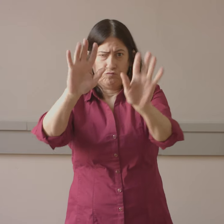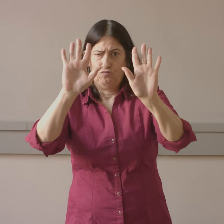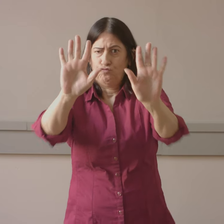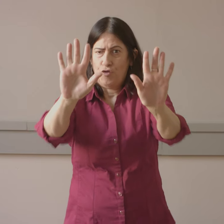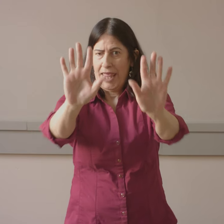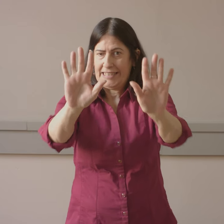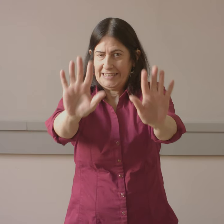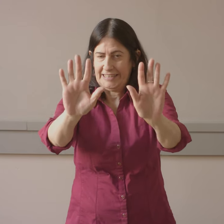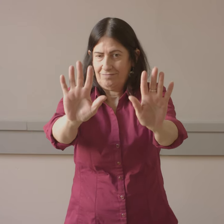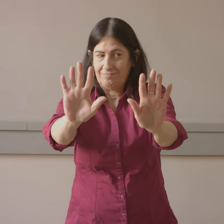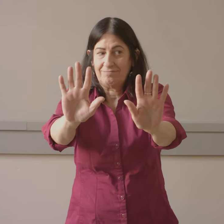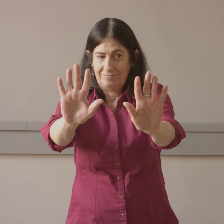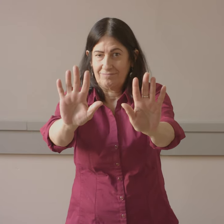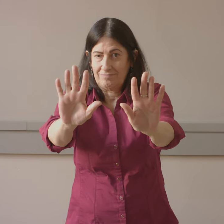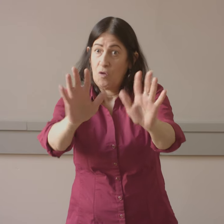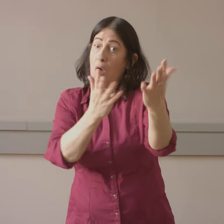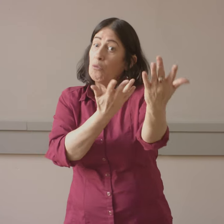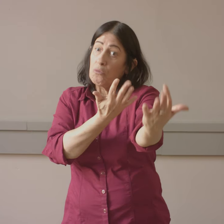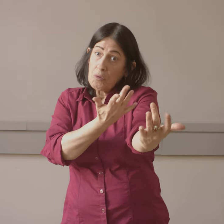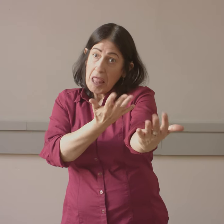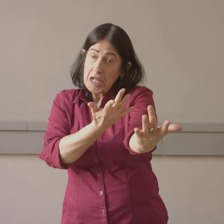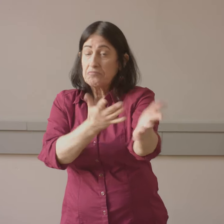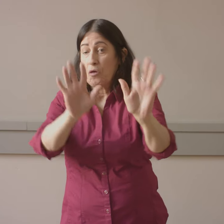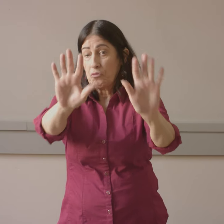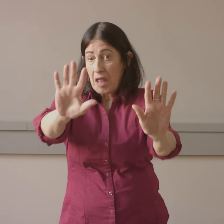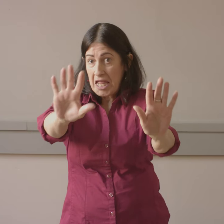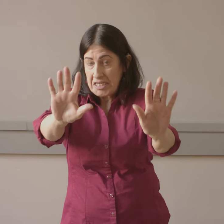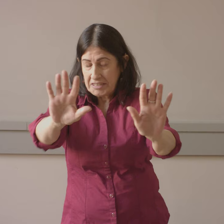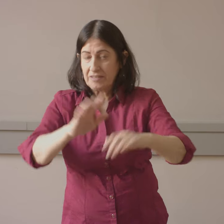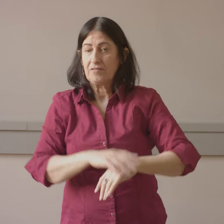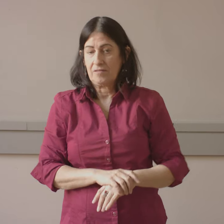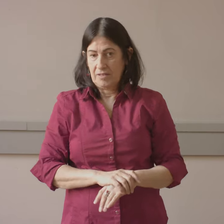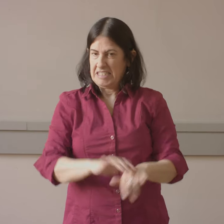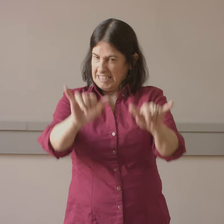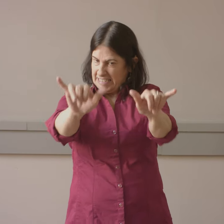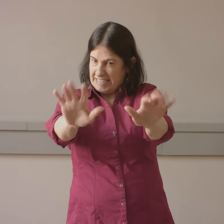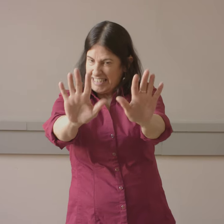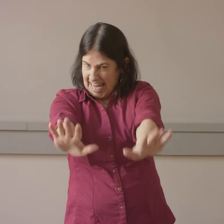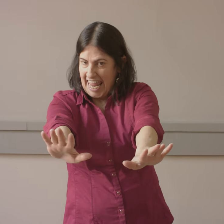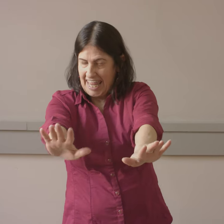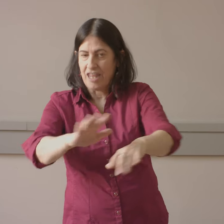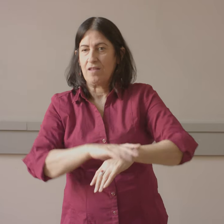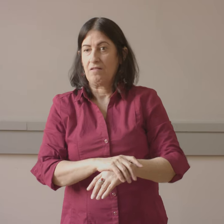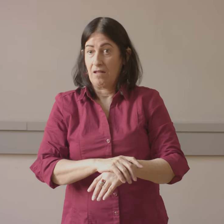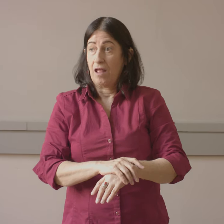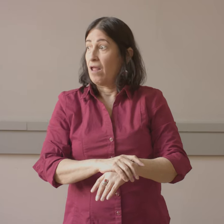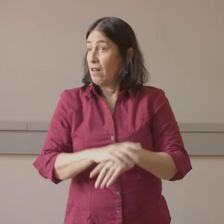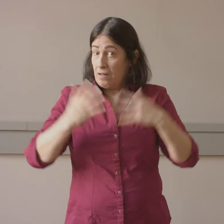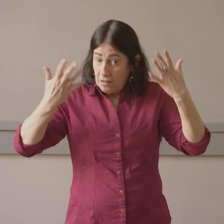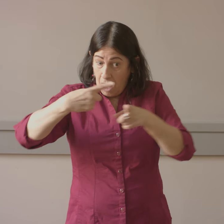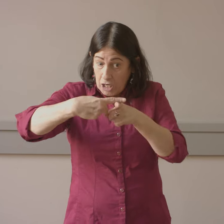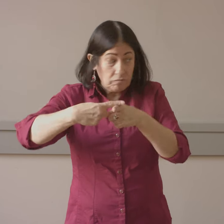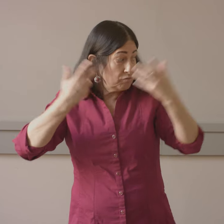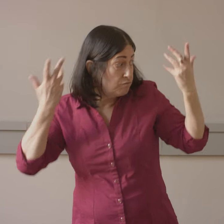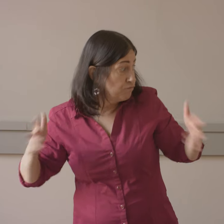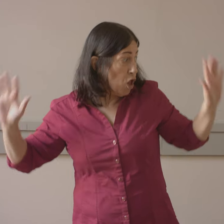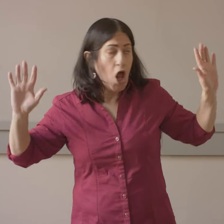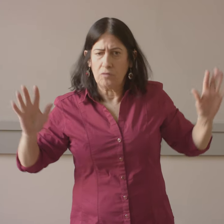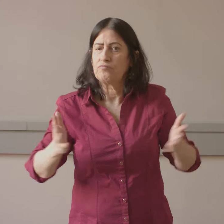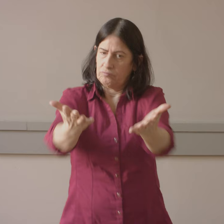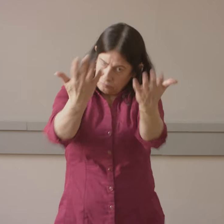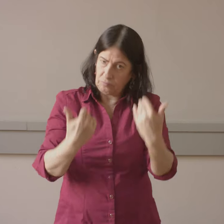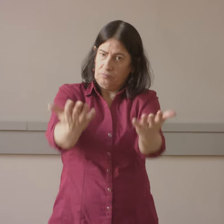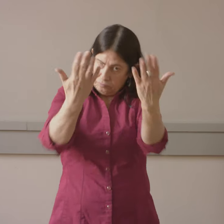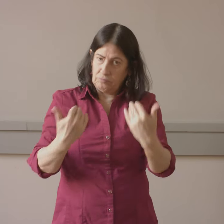intersection stop, or wait stay intersection. When you're done with the